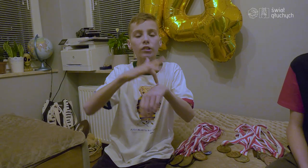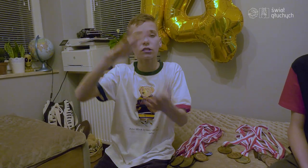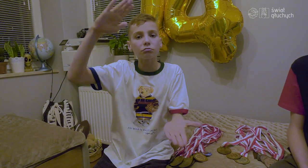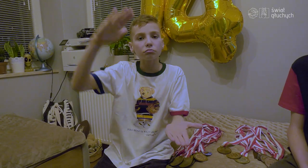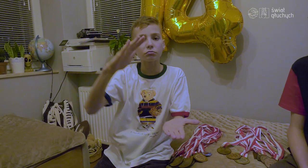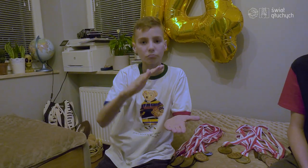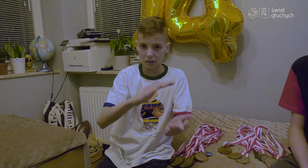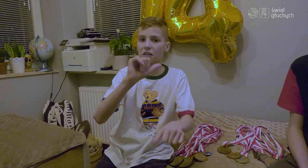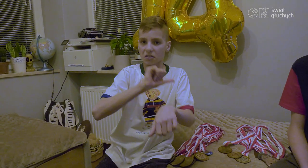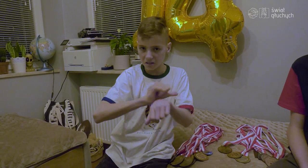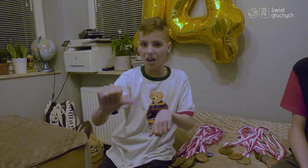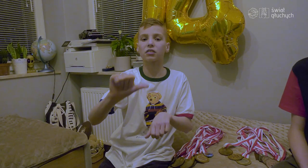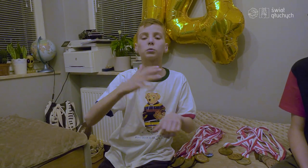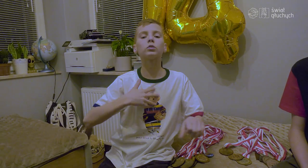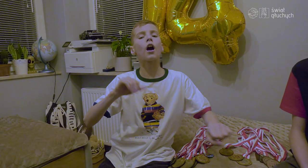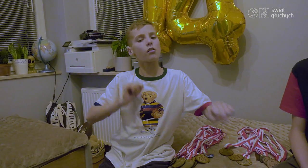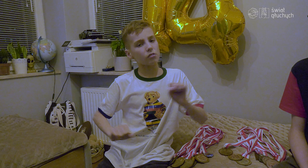Later in the classification I was in eleventh place.